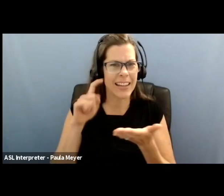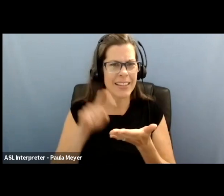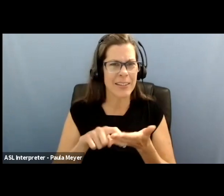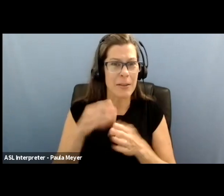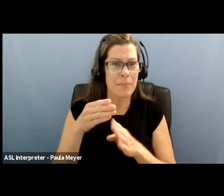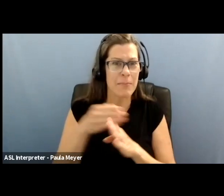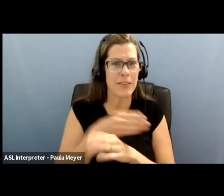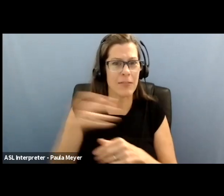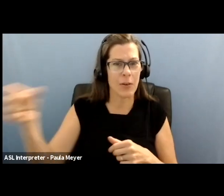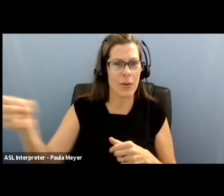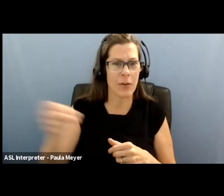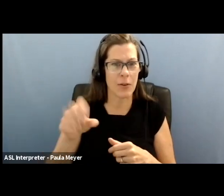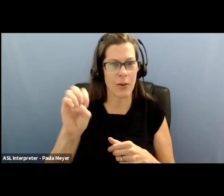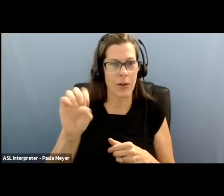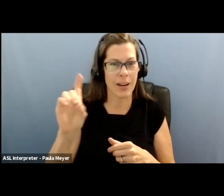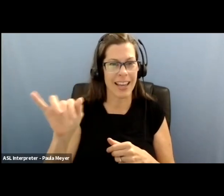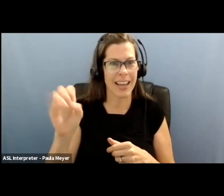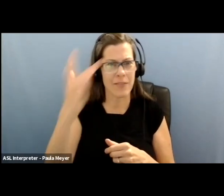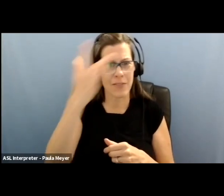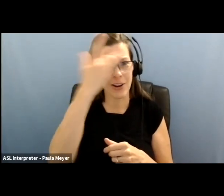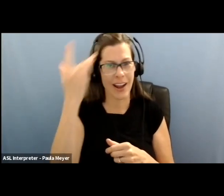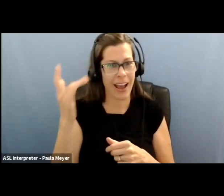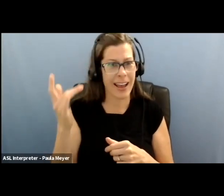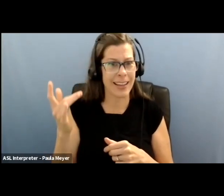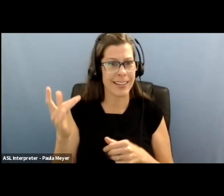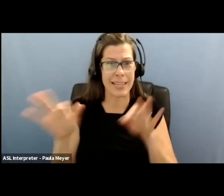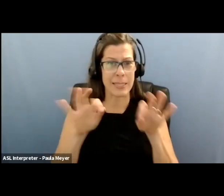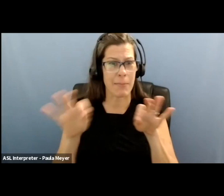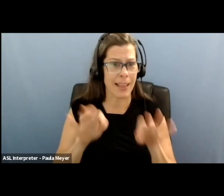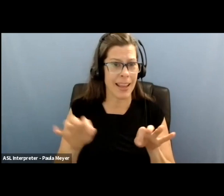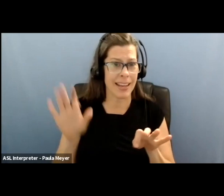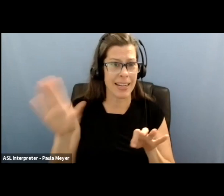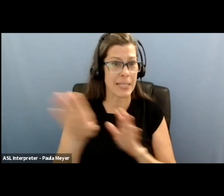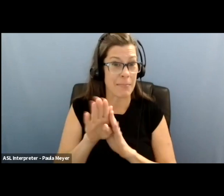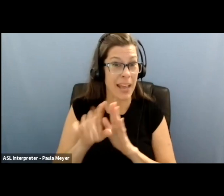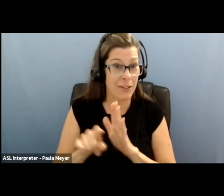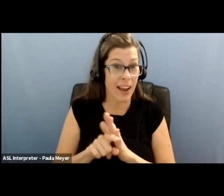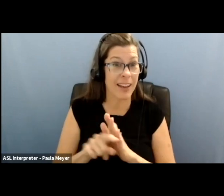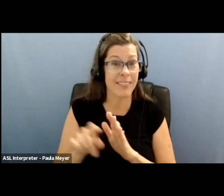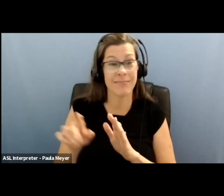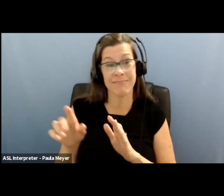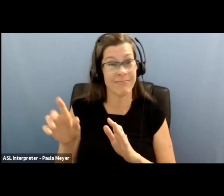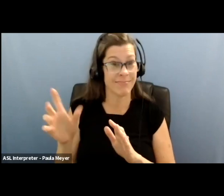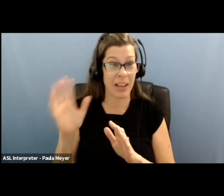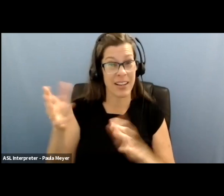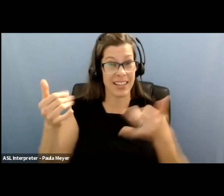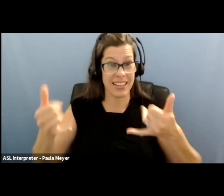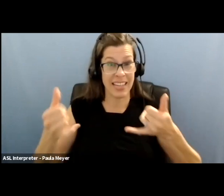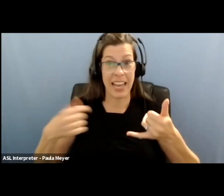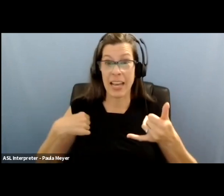to the stage that I neglected to intro his video or his bio, so I'll do that now. We were learning about captions